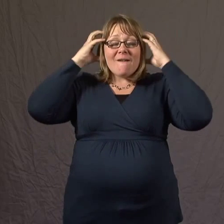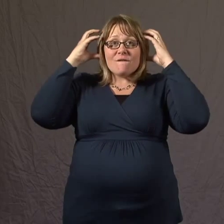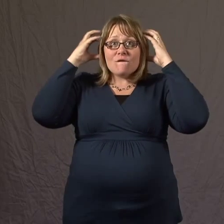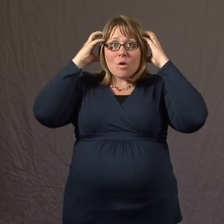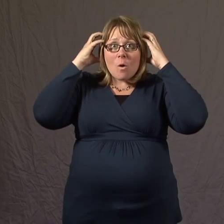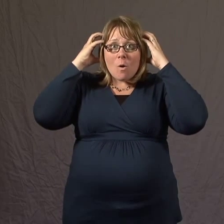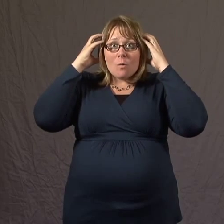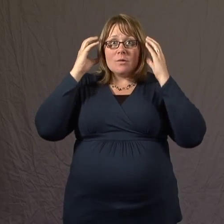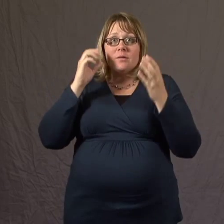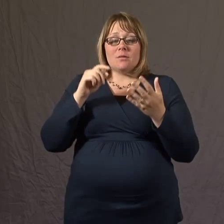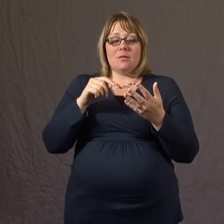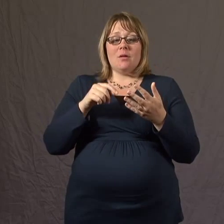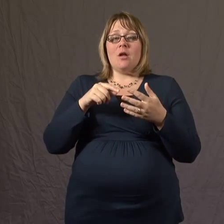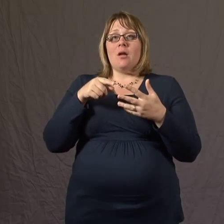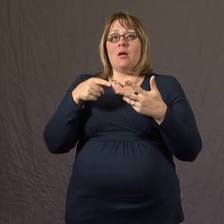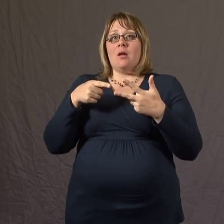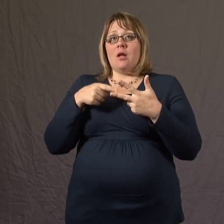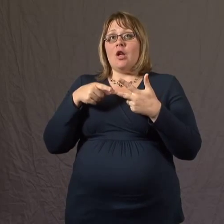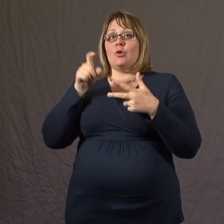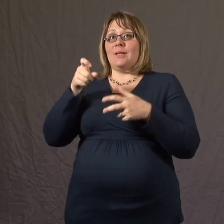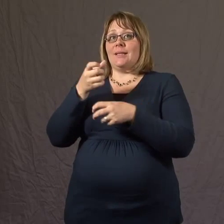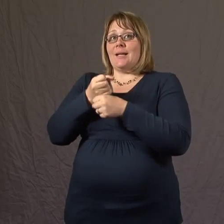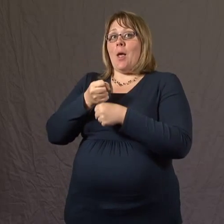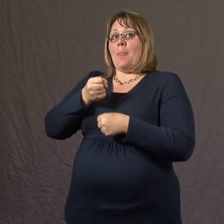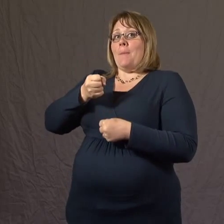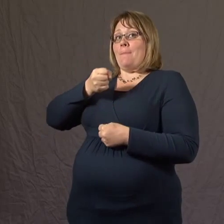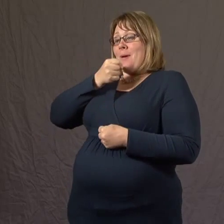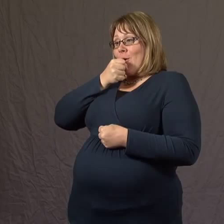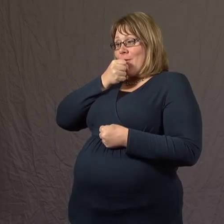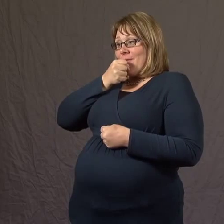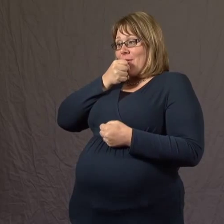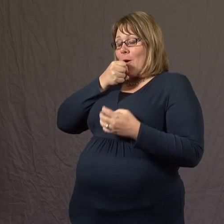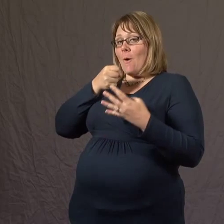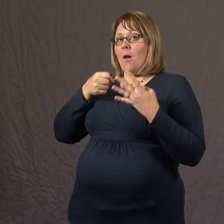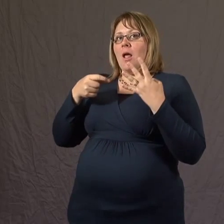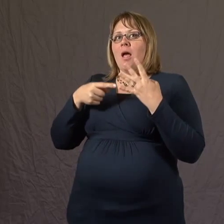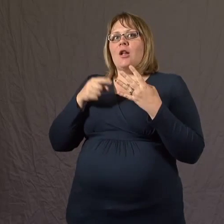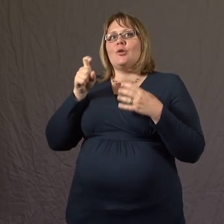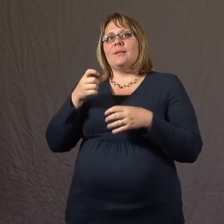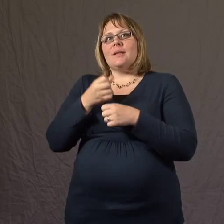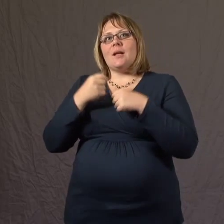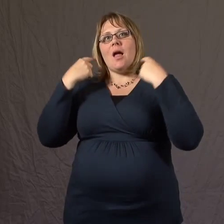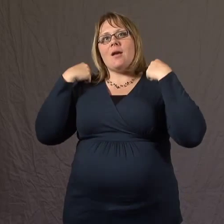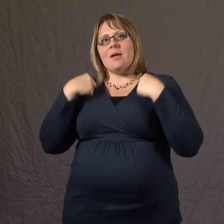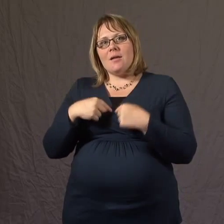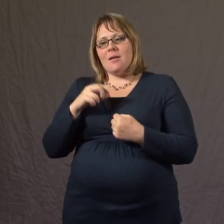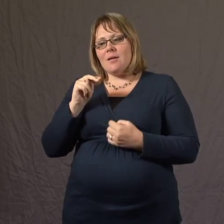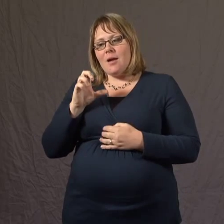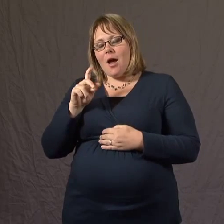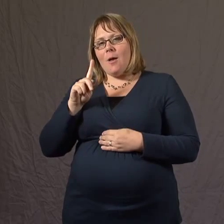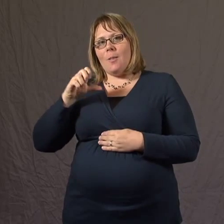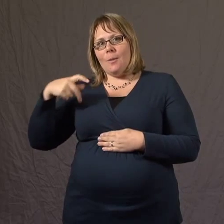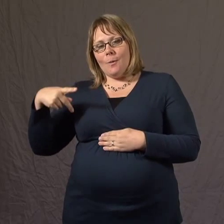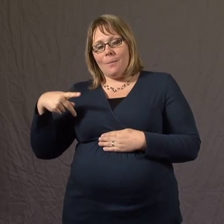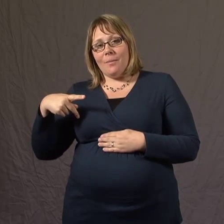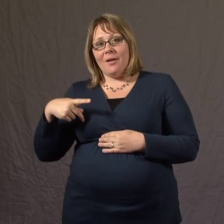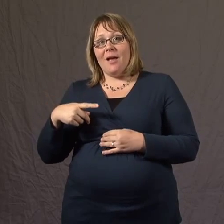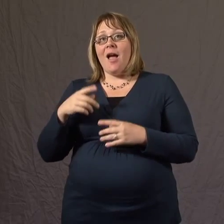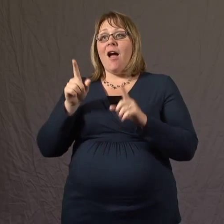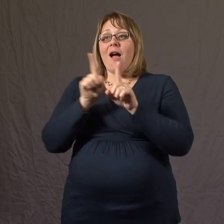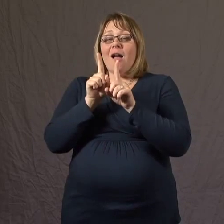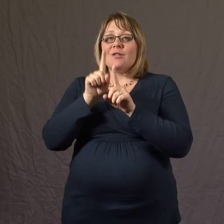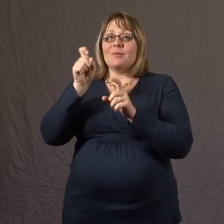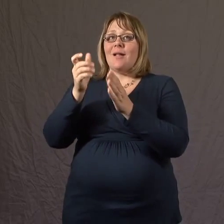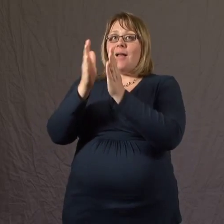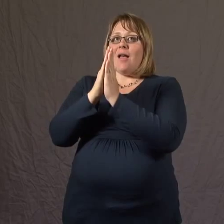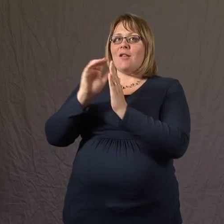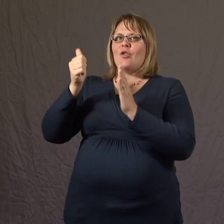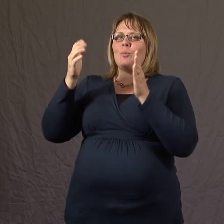the FM receiver and the headset. You also need to have the microphone with the transmitter